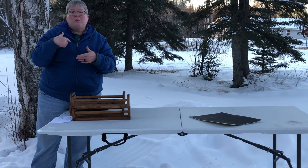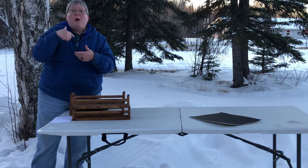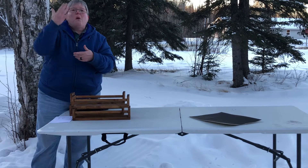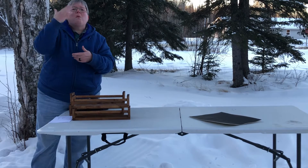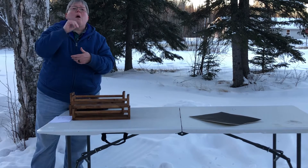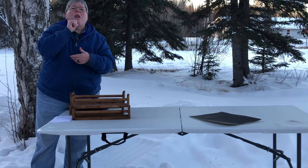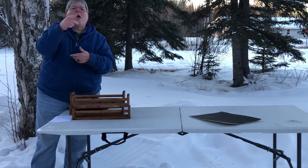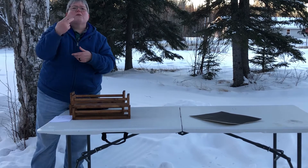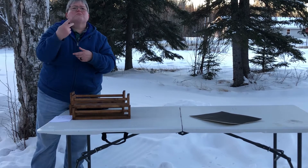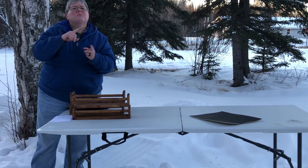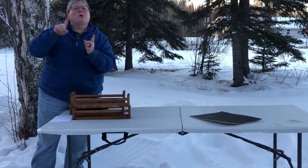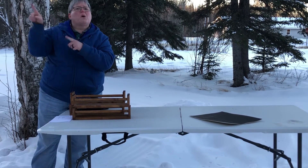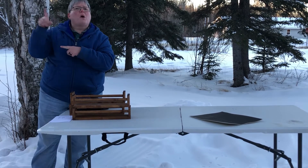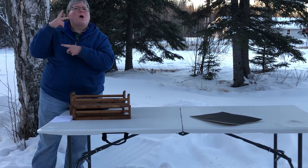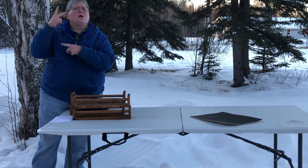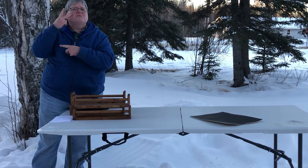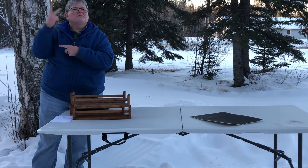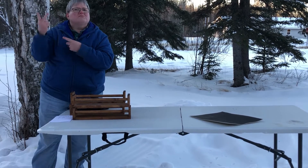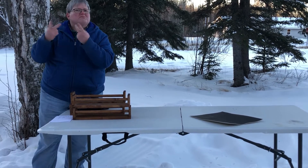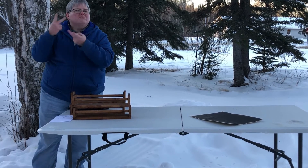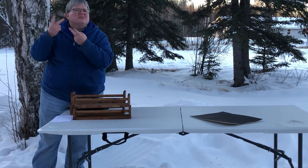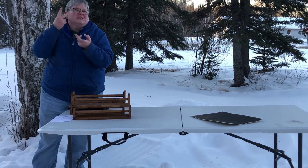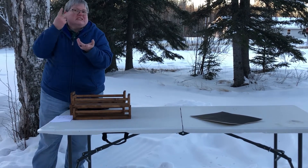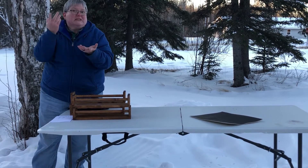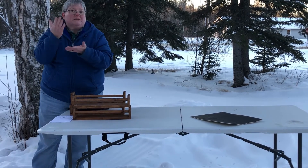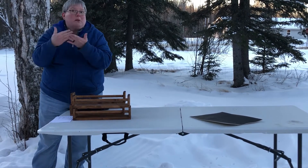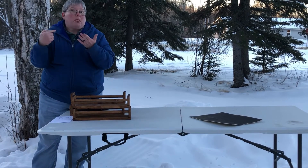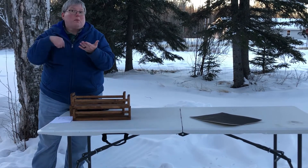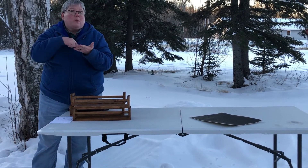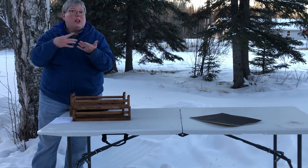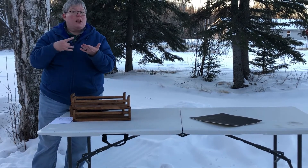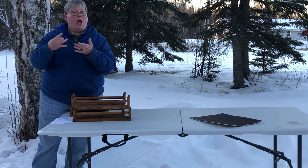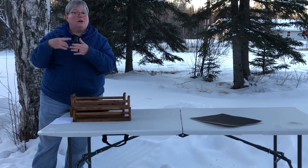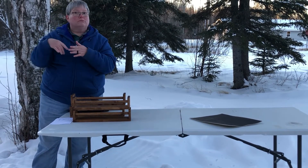I said well why not let's just go look. You know just see. There might be something that we like